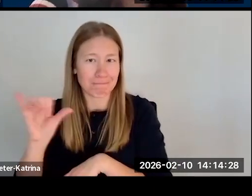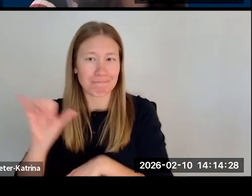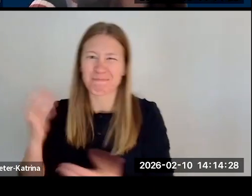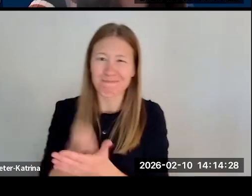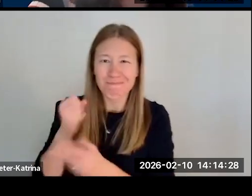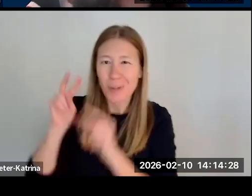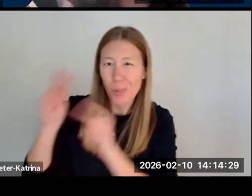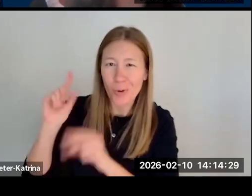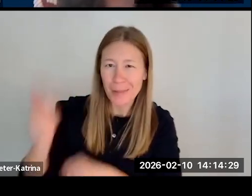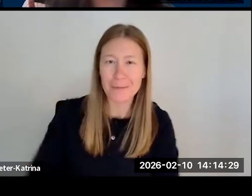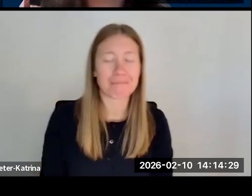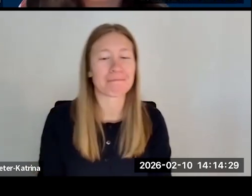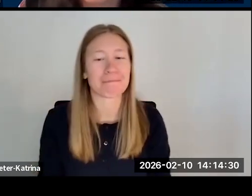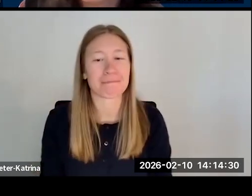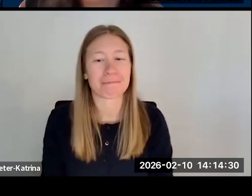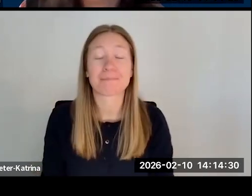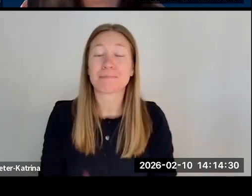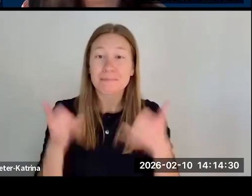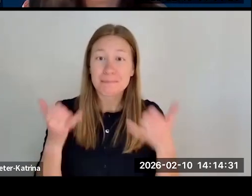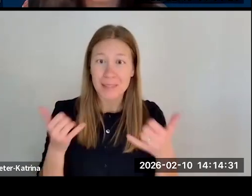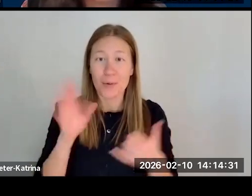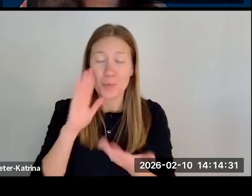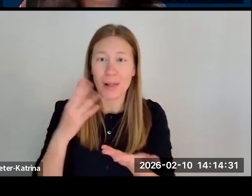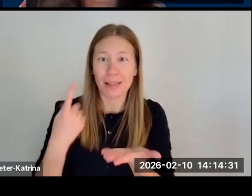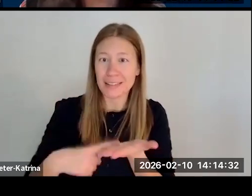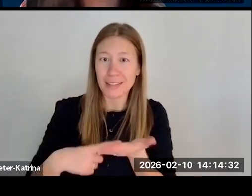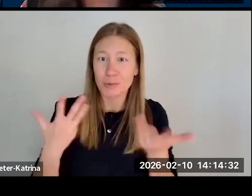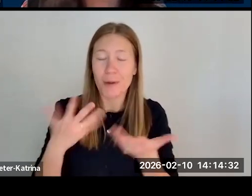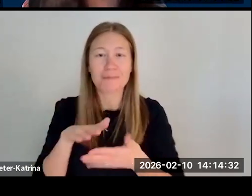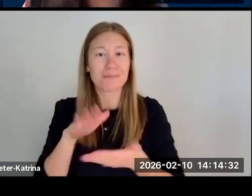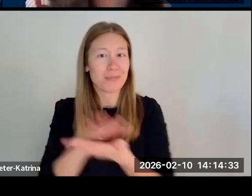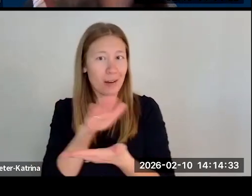Okay, moving on now to document accessibility best practices.